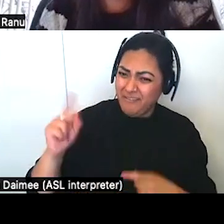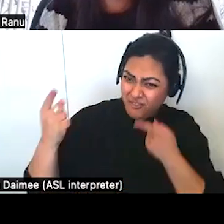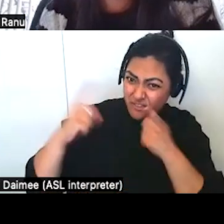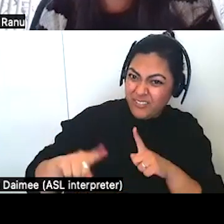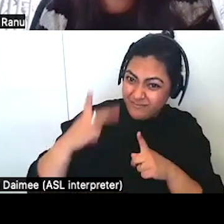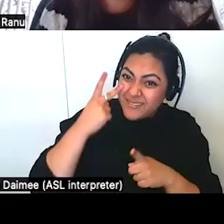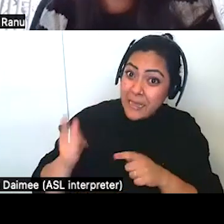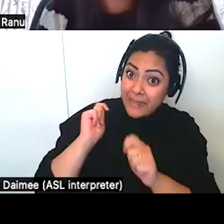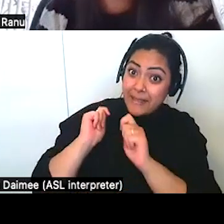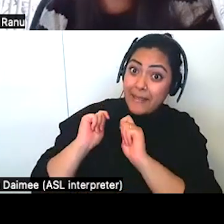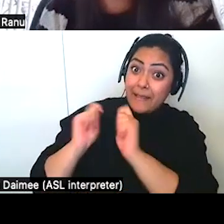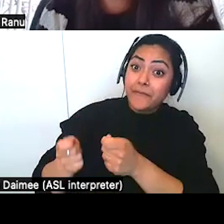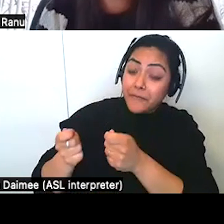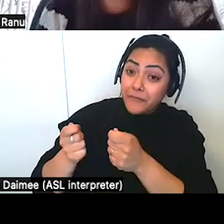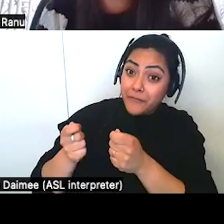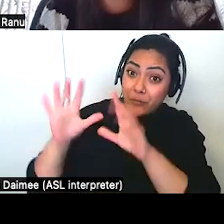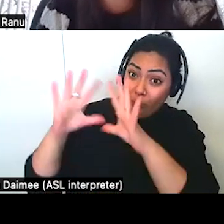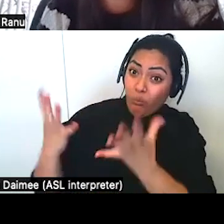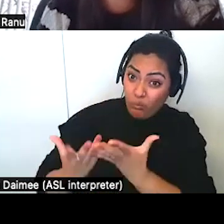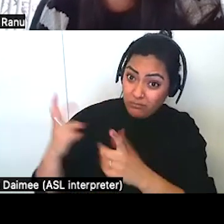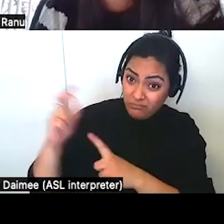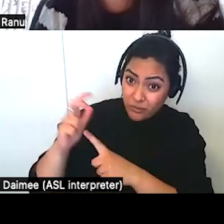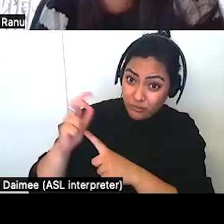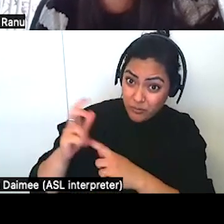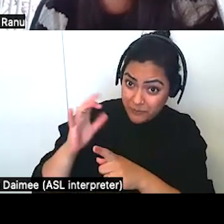Pavan: Yep. It's not only in book, it's in gift, and you're seeing it everywhere.